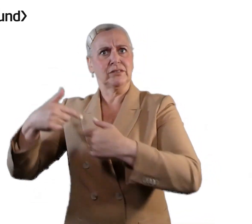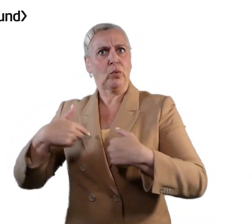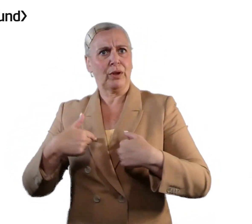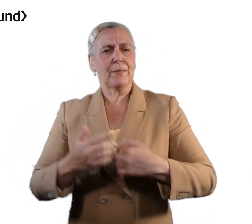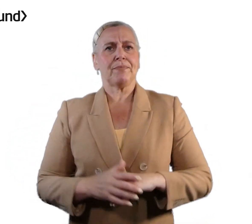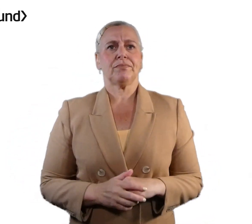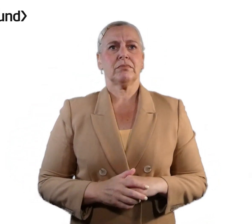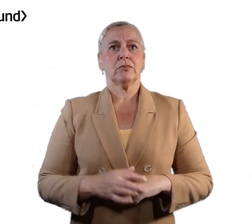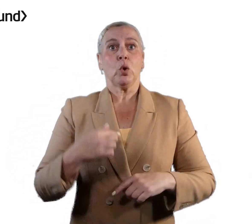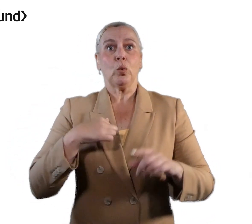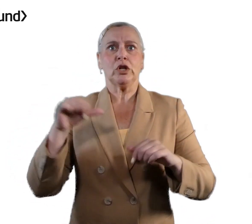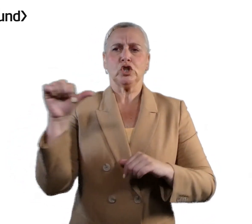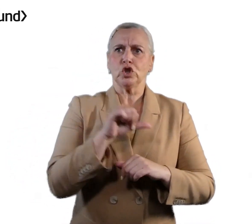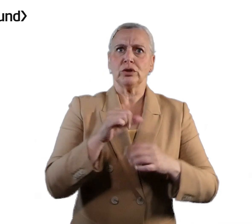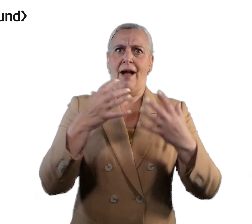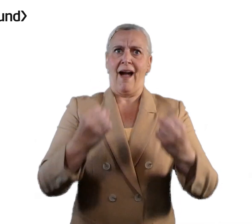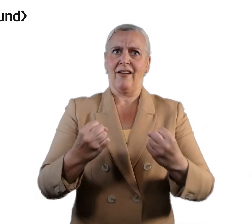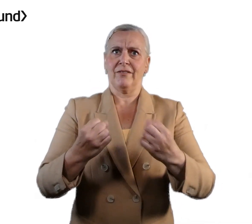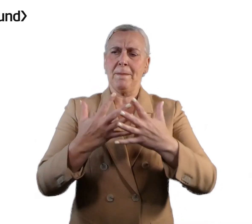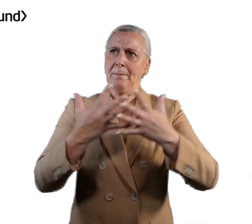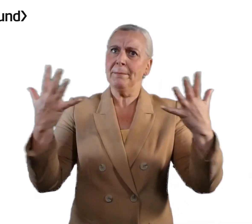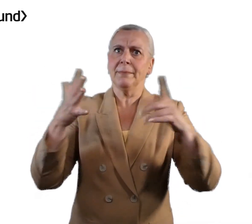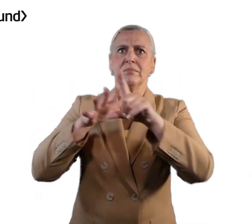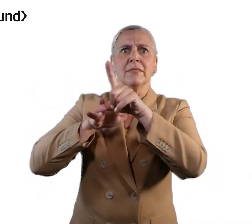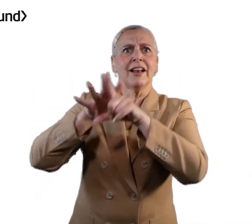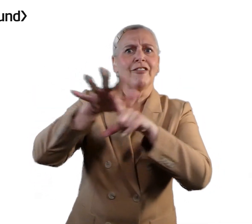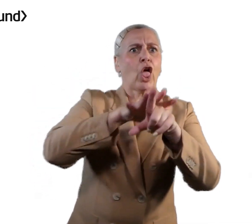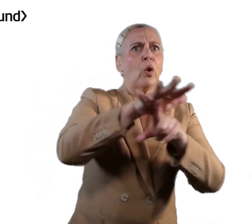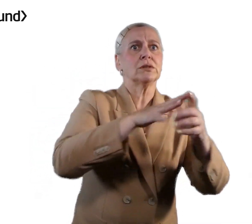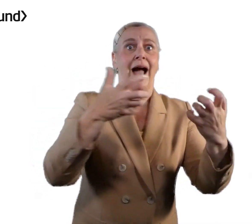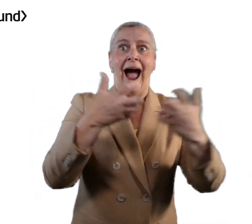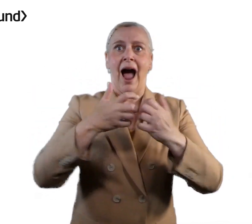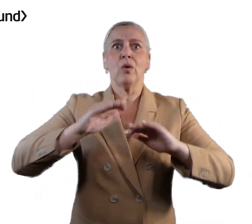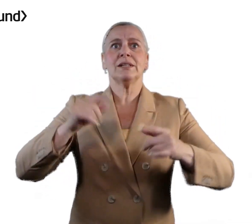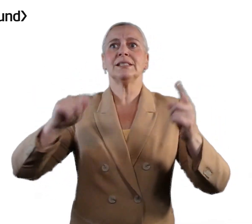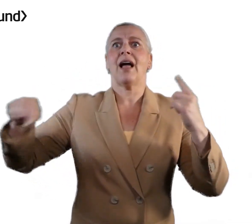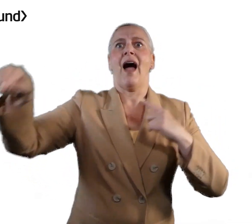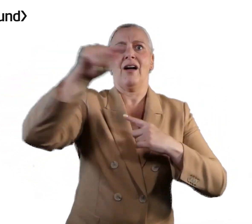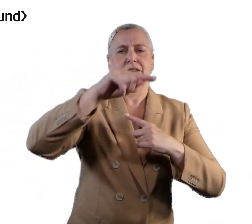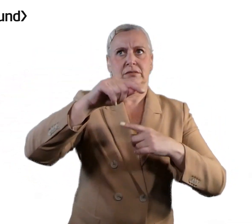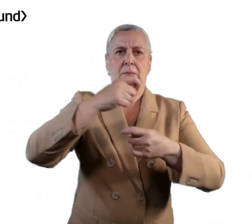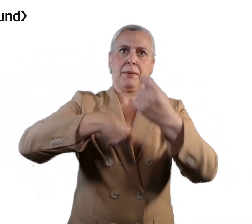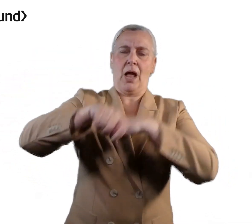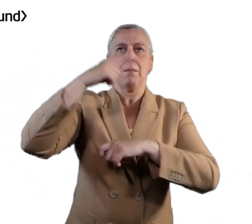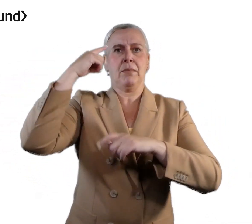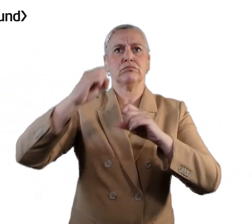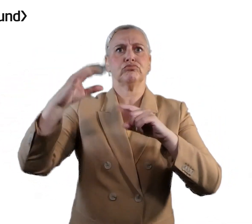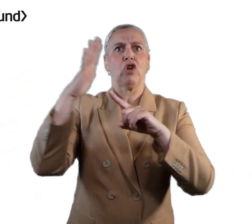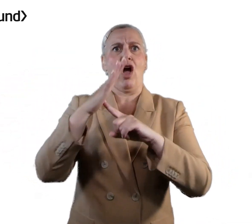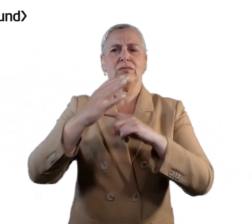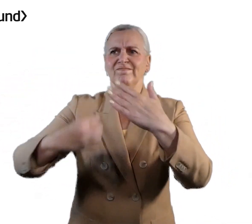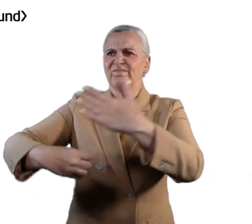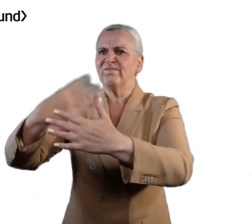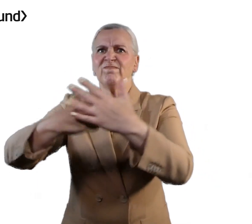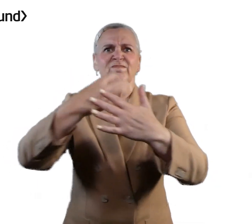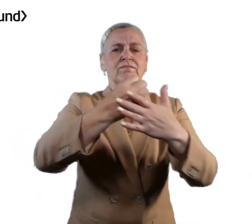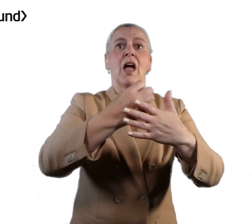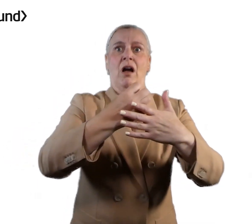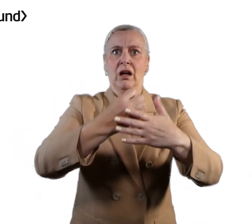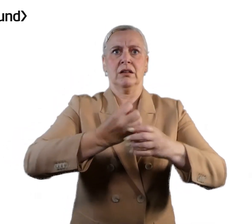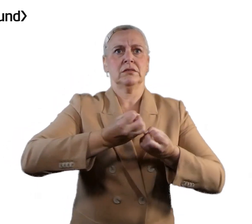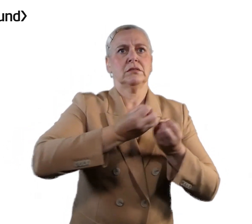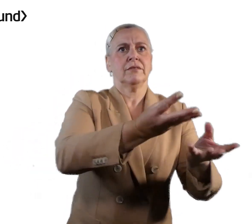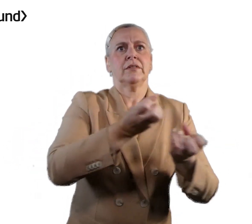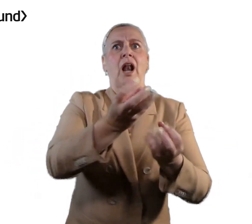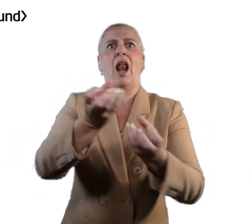We should have a significant voice in how services are prioritised, developed and delivered.